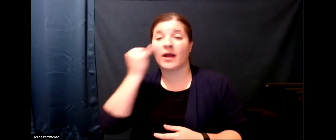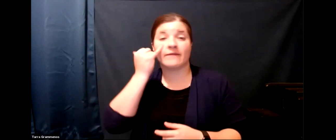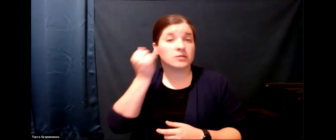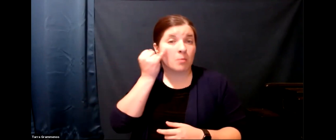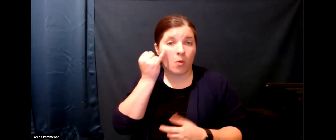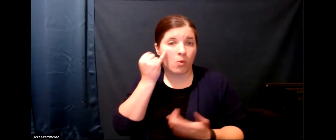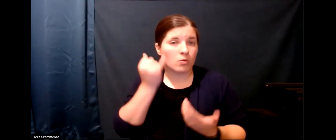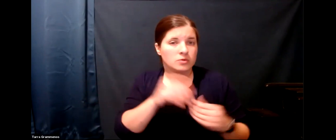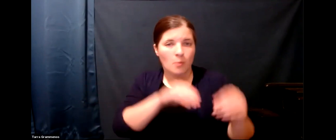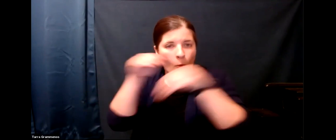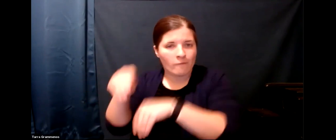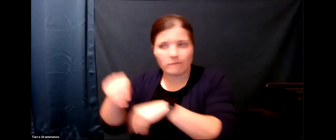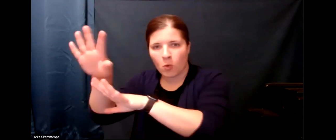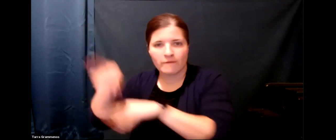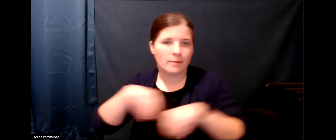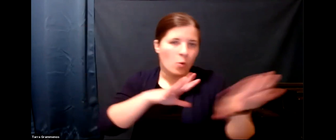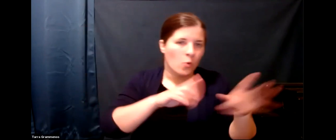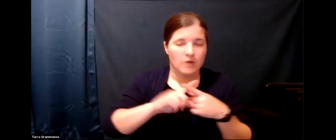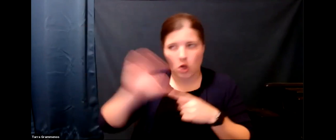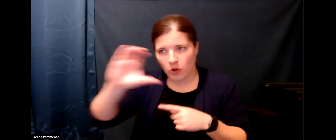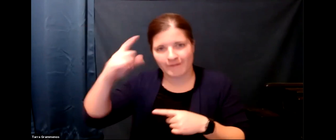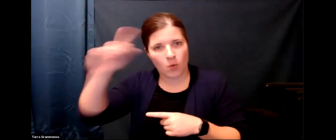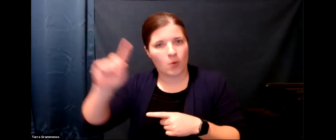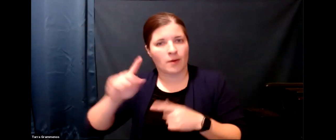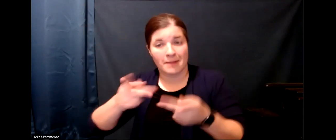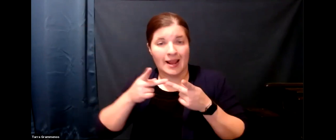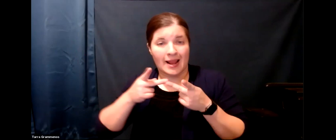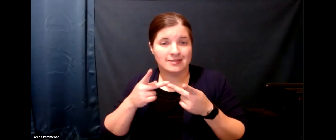place to another to find a place to sleep, Catholic